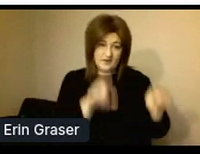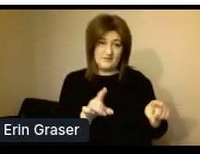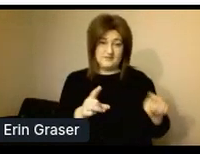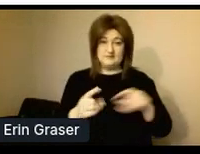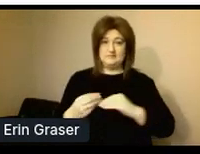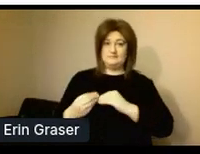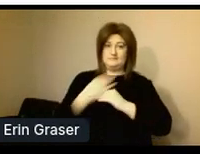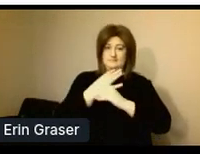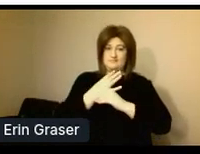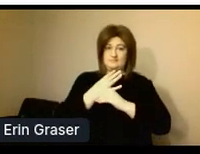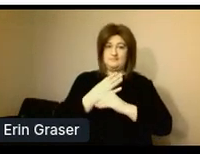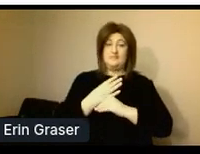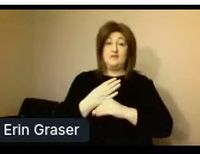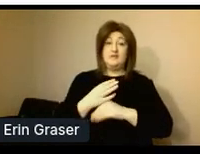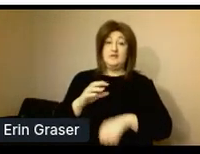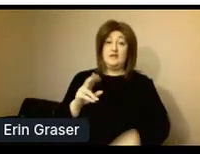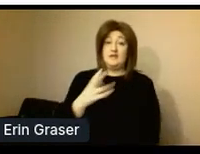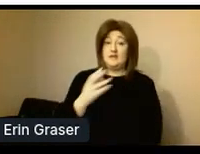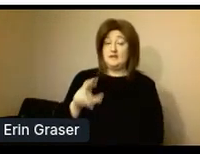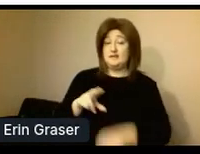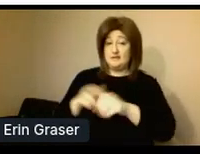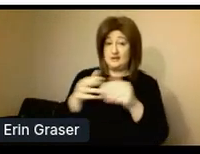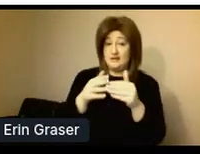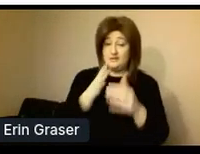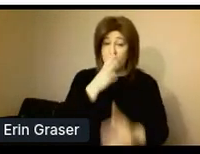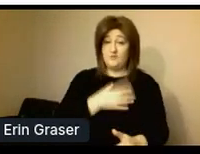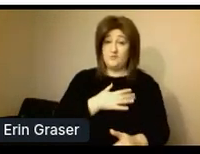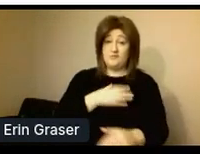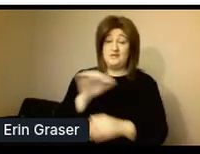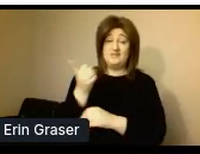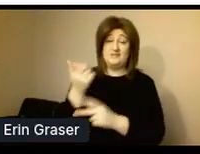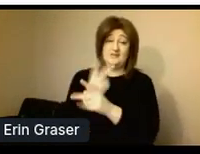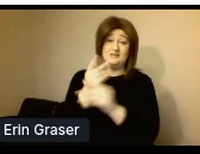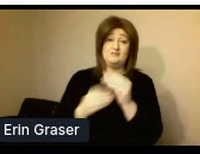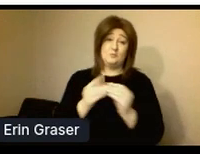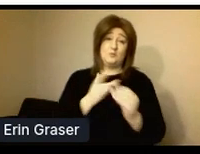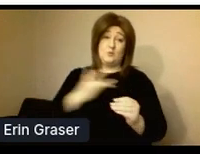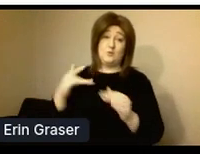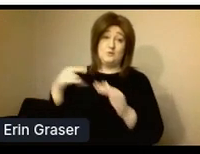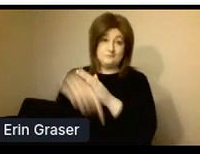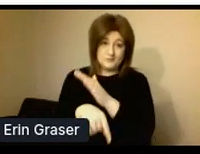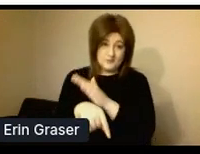Native women are 10 times more likely to be murdered than any other group.